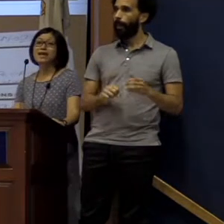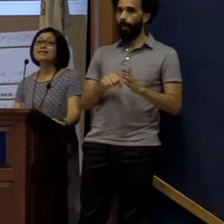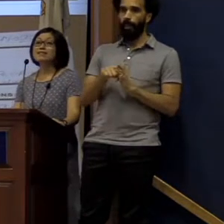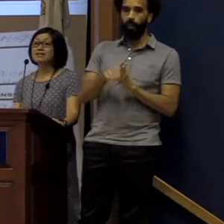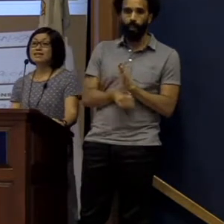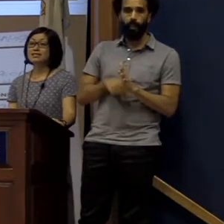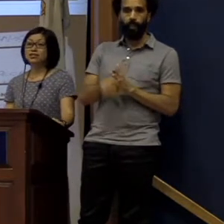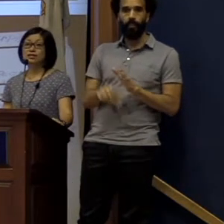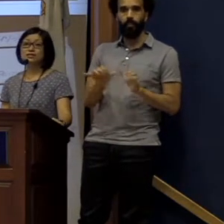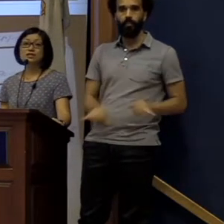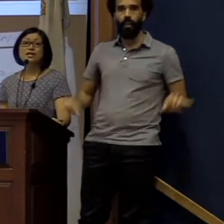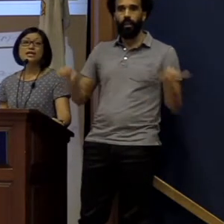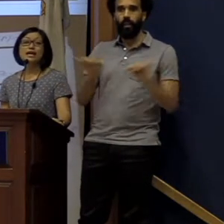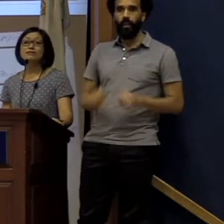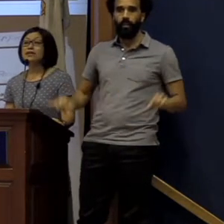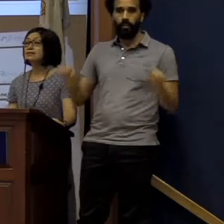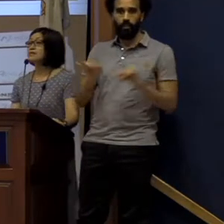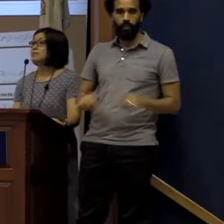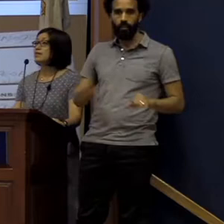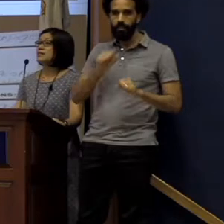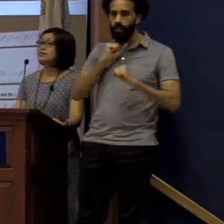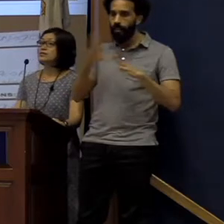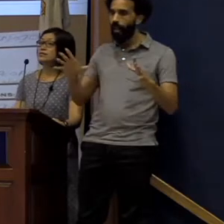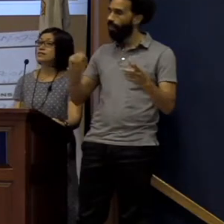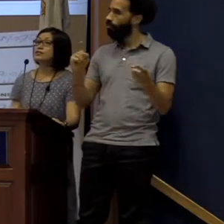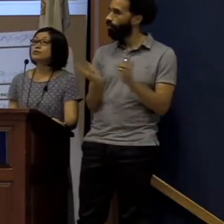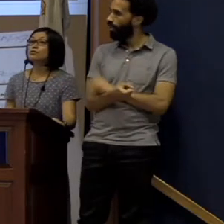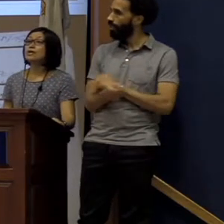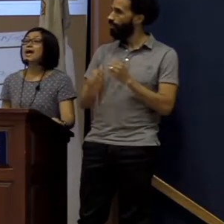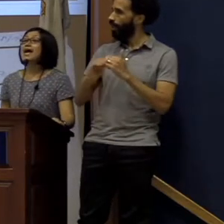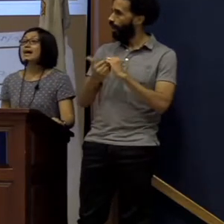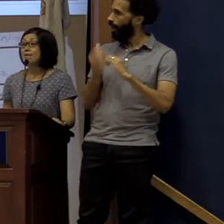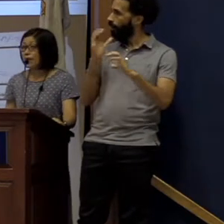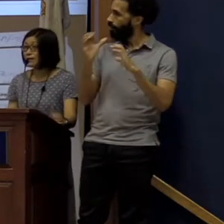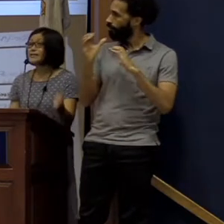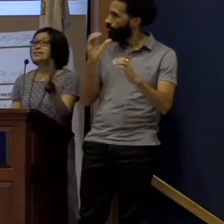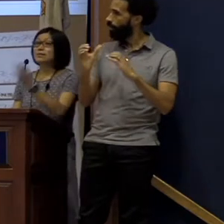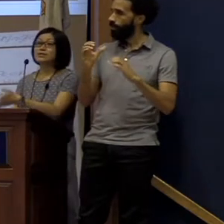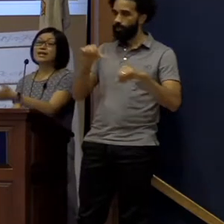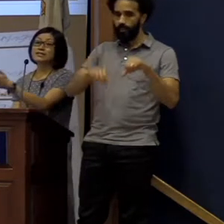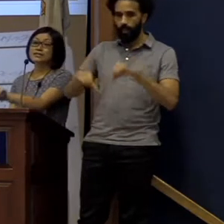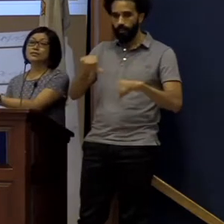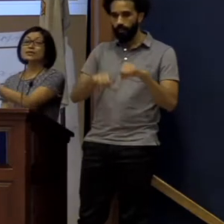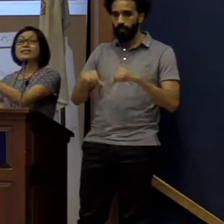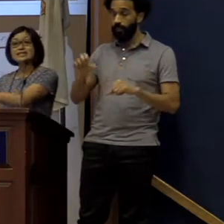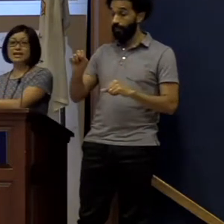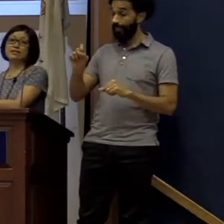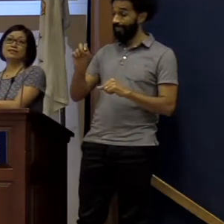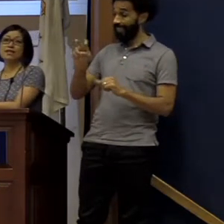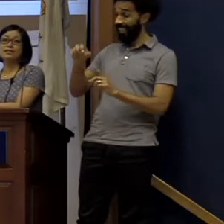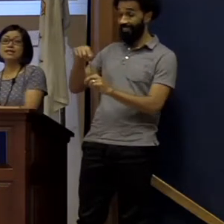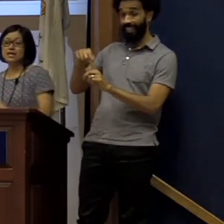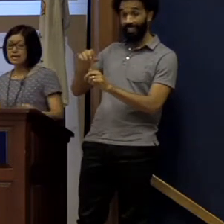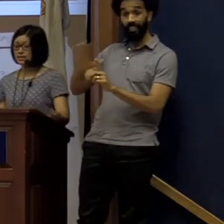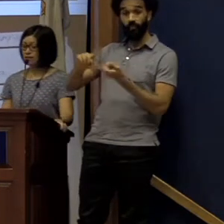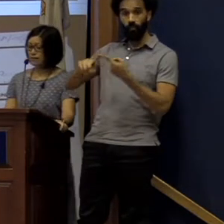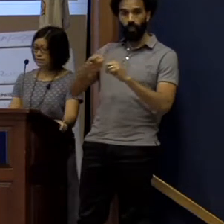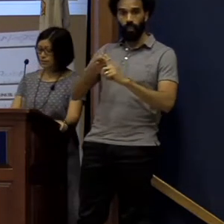Nothing has changed in how science is communicated to Stephen in his school While he is simultaneously doing this kind of science in his after-school Club